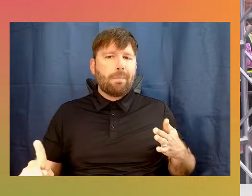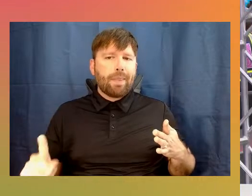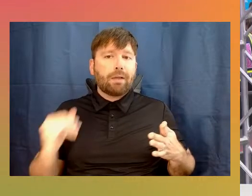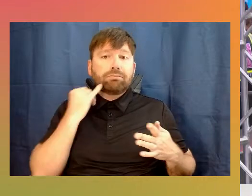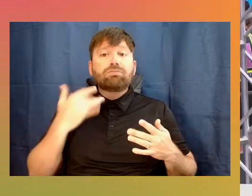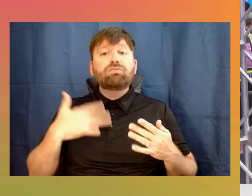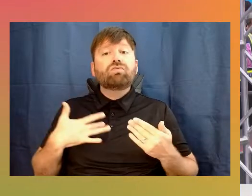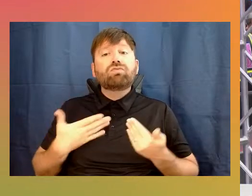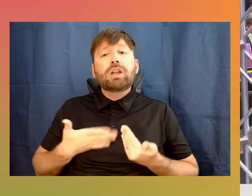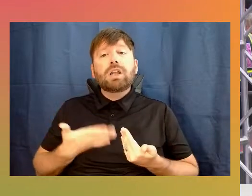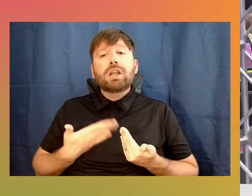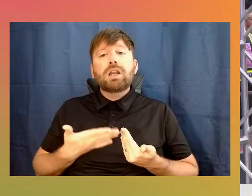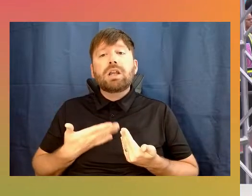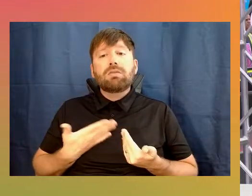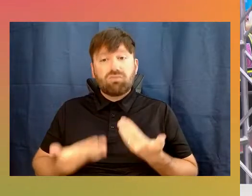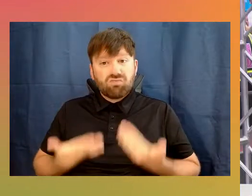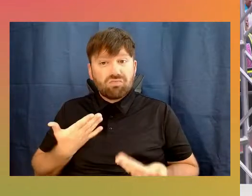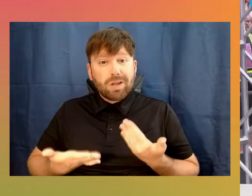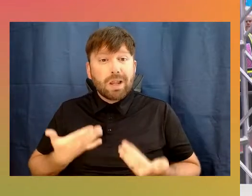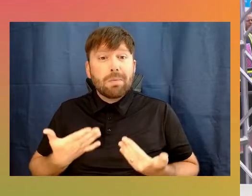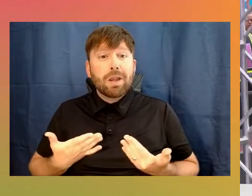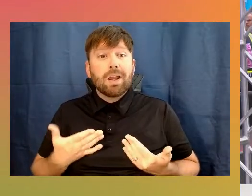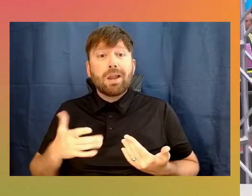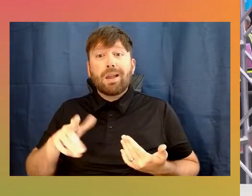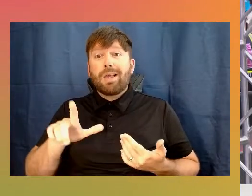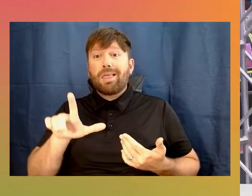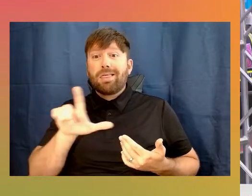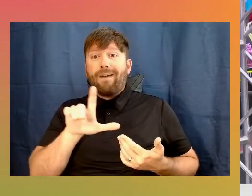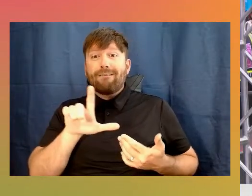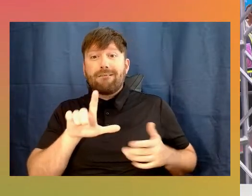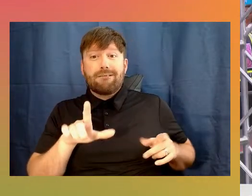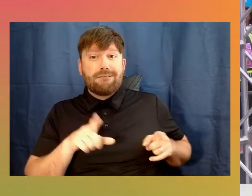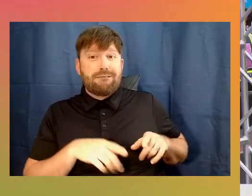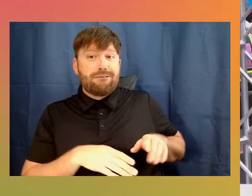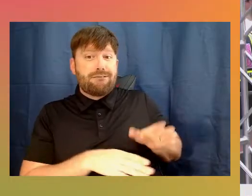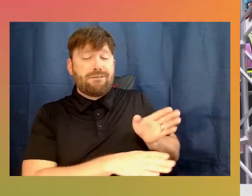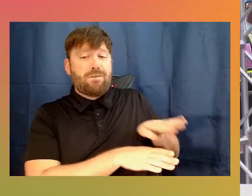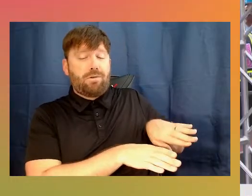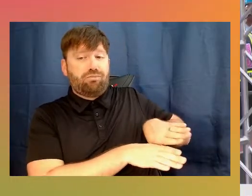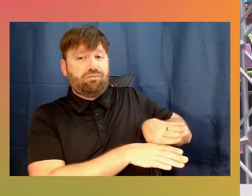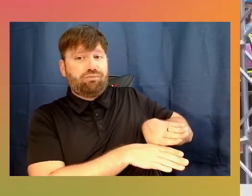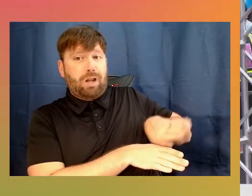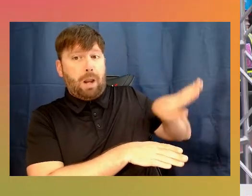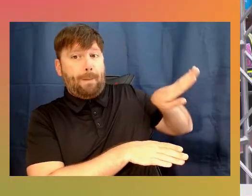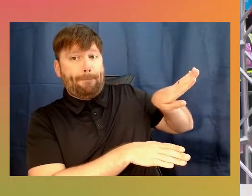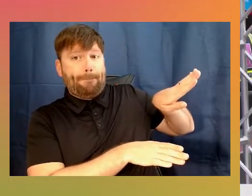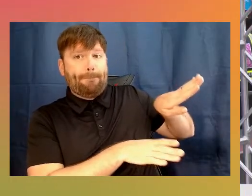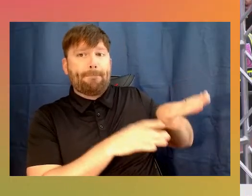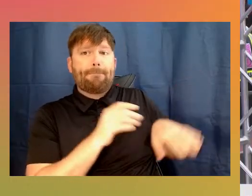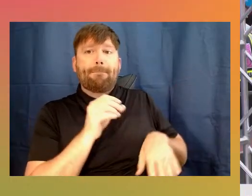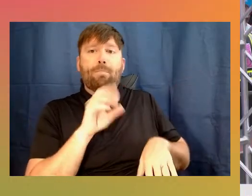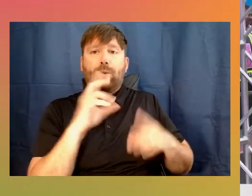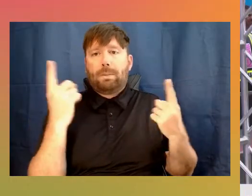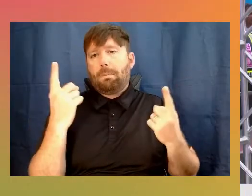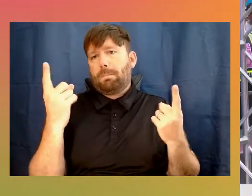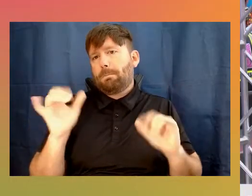SIDE PLANK. IF THIS IS FEELING EASY FOR YOU, YOU CAN ALWAYS HOVER THE